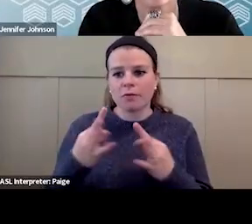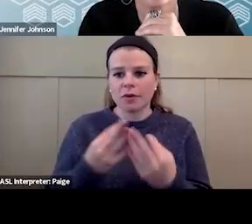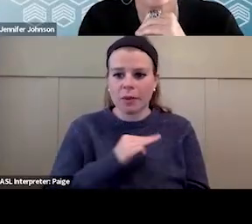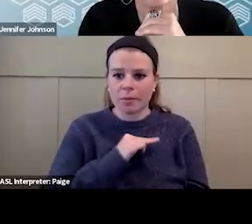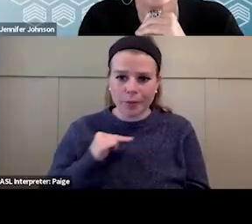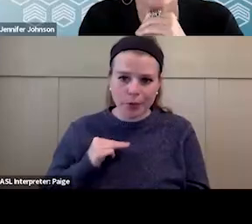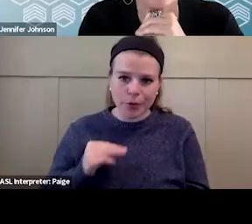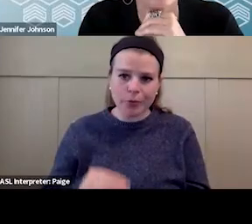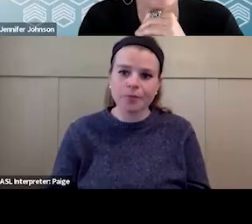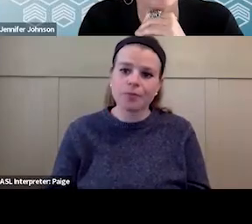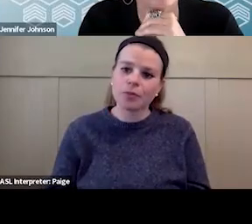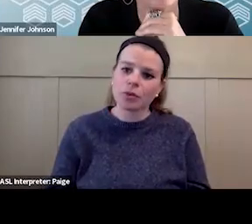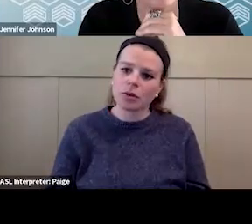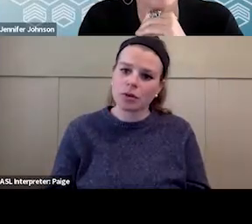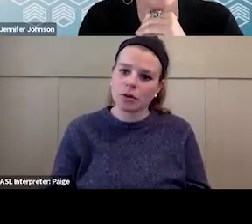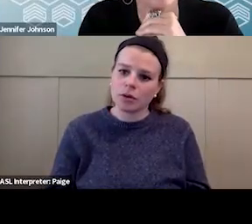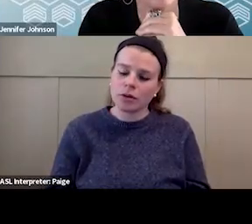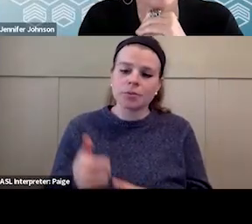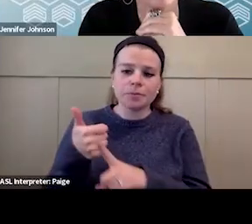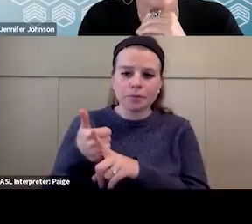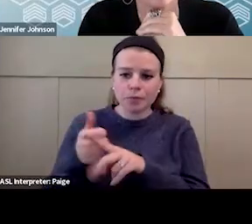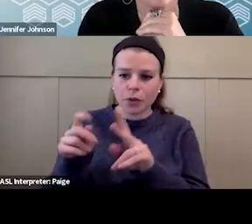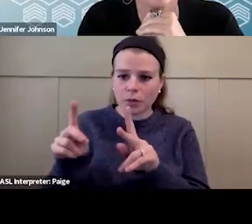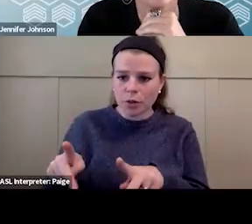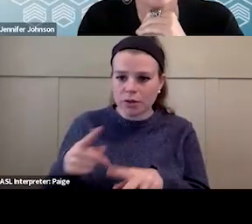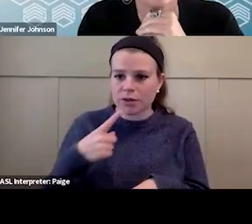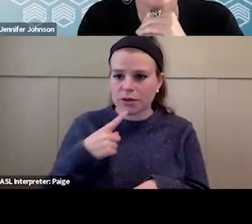And, uh, so, you know, this is someone who said, uh, "My loved one who